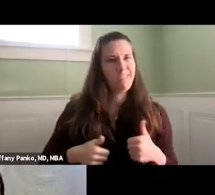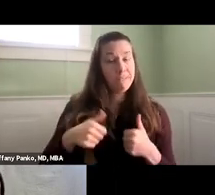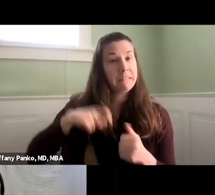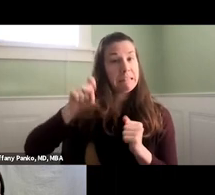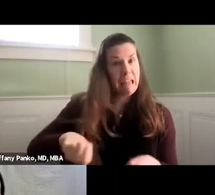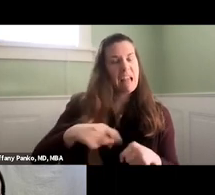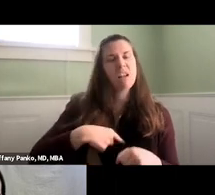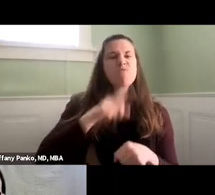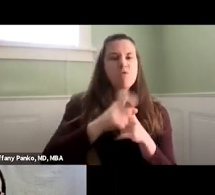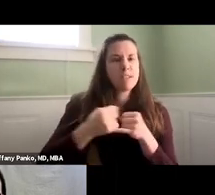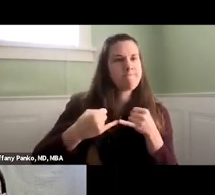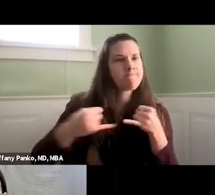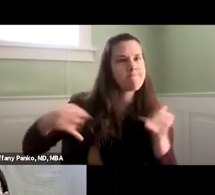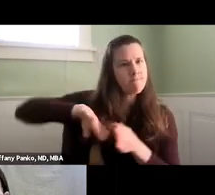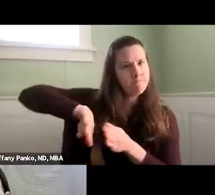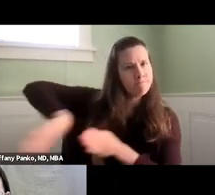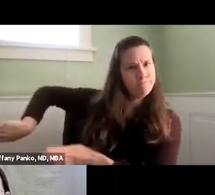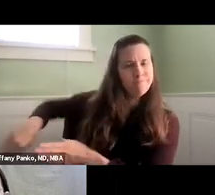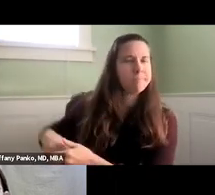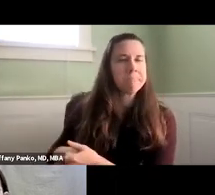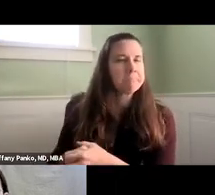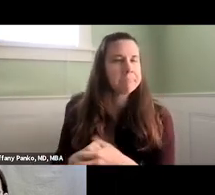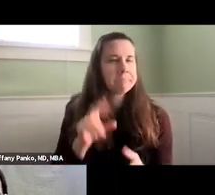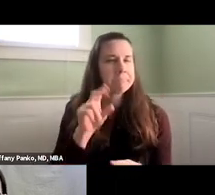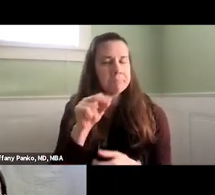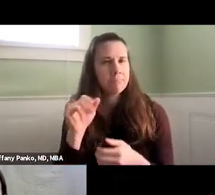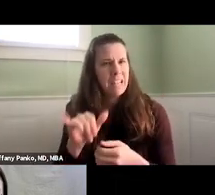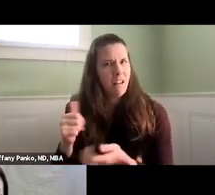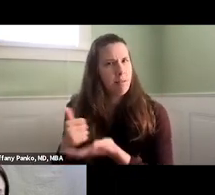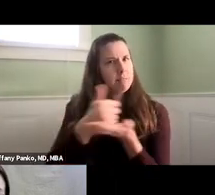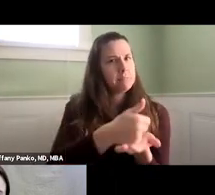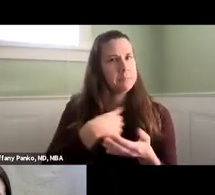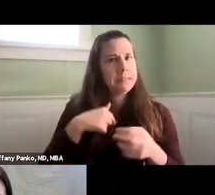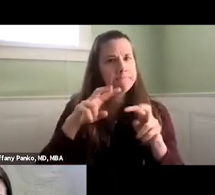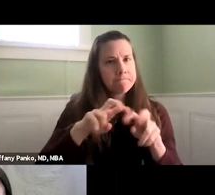shared identity to be a tool they can use. So my lived experiences cannot be removed